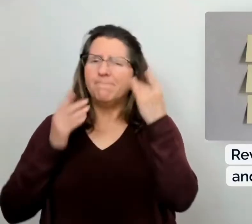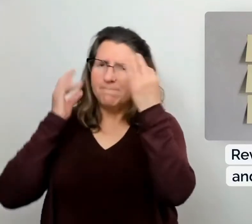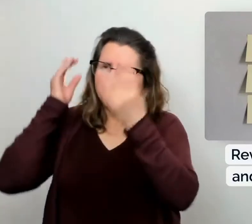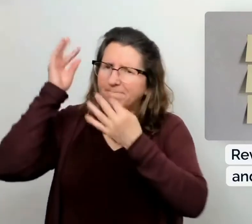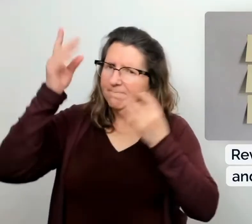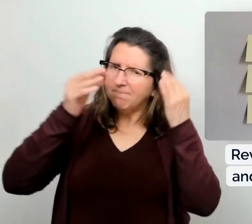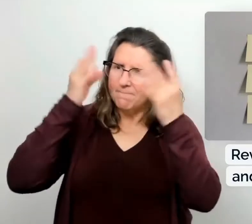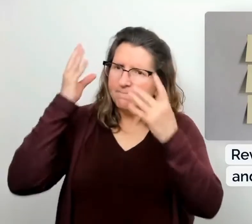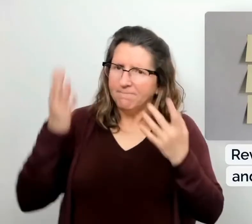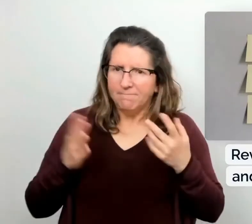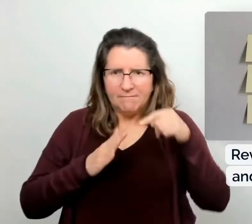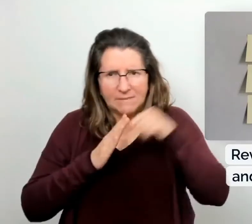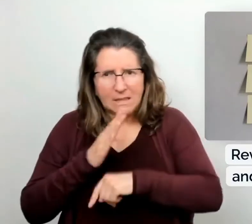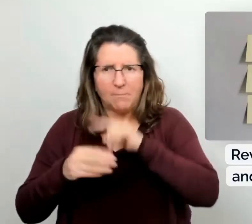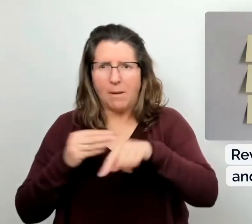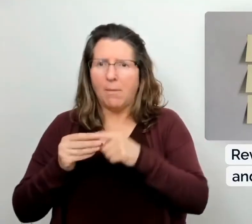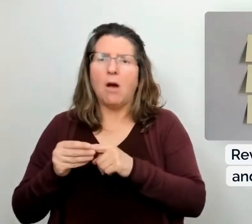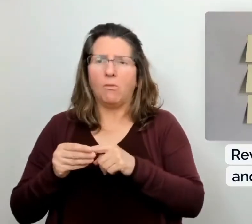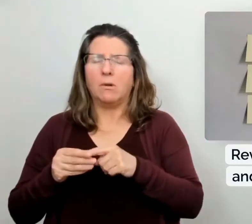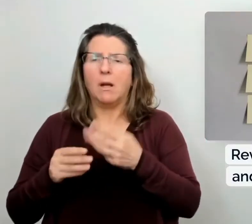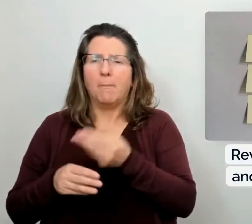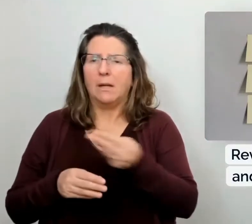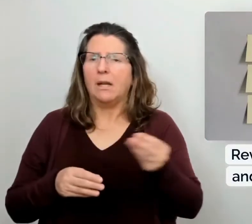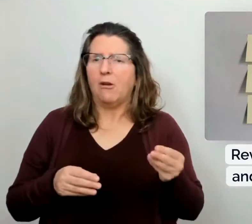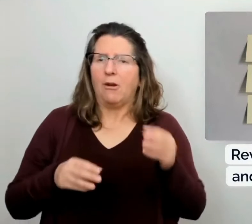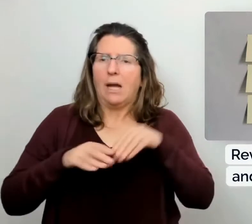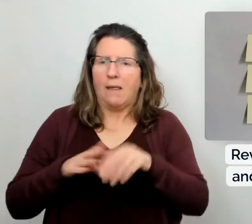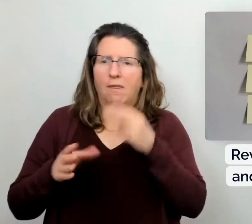Pausing to reflect deeply on the notes also boosts learning.